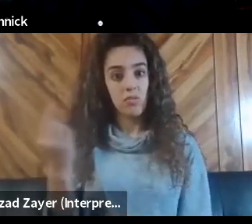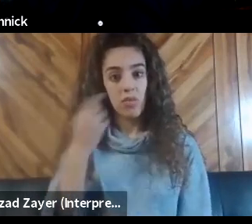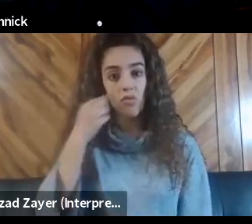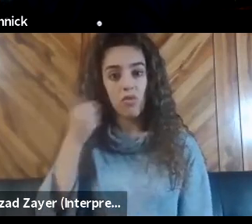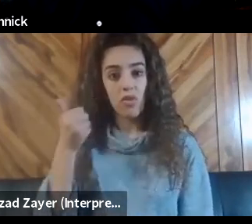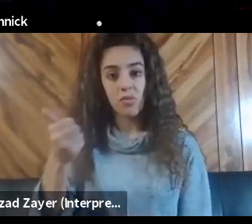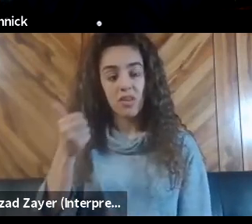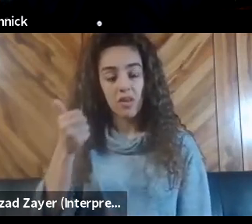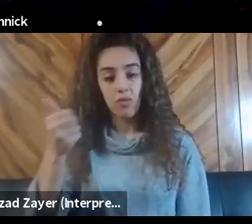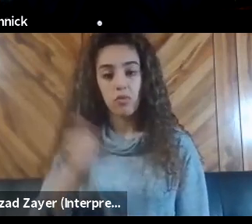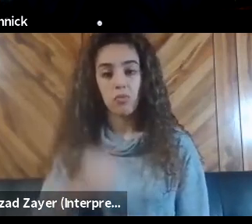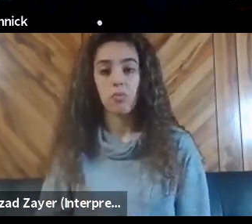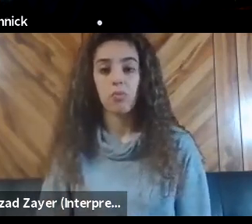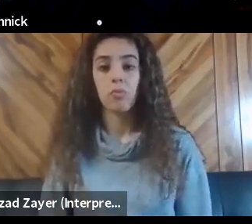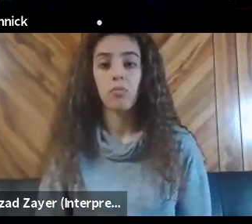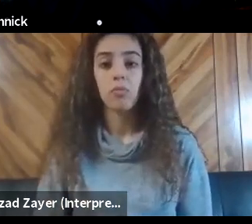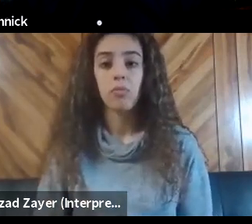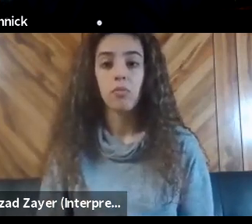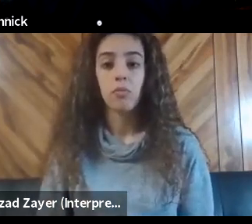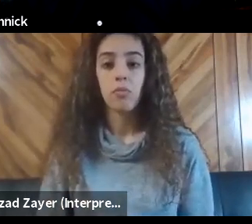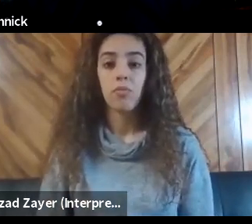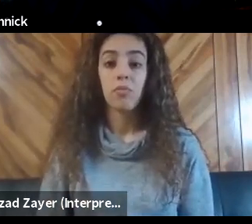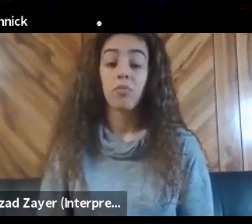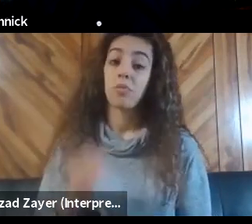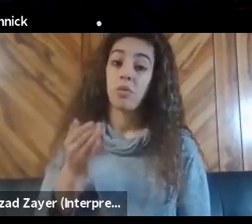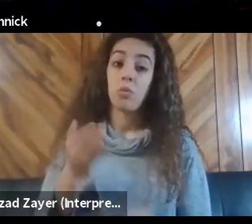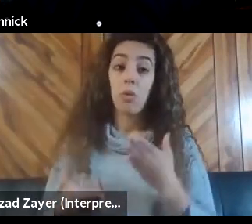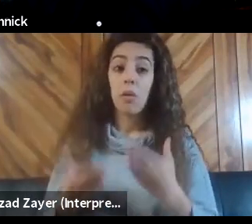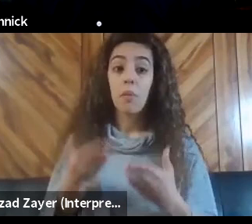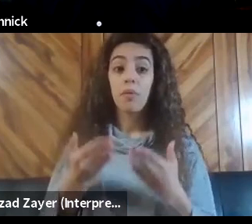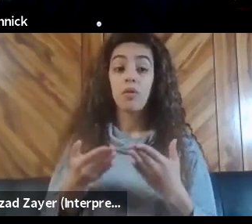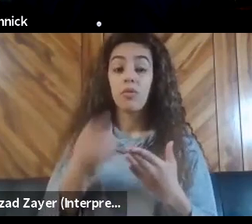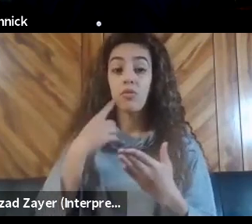like, oh, like bed hours shelters like that. It hurts.